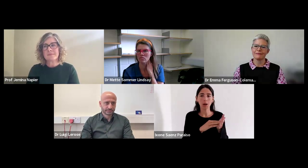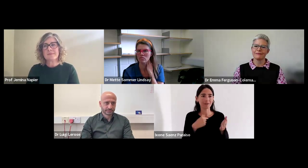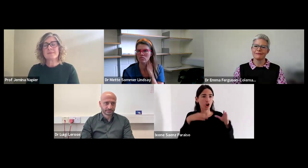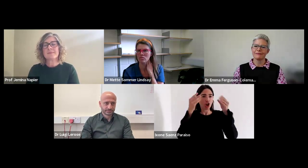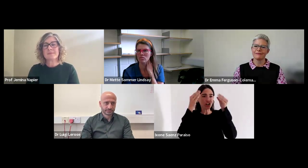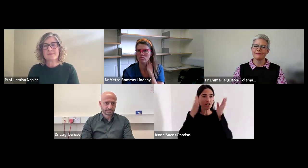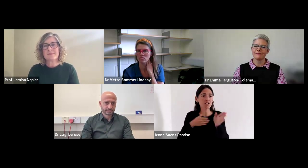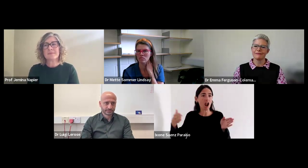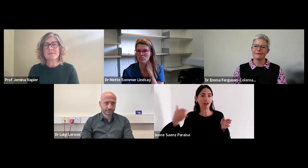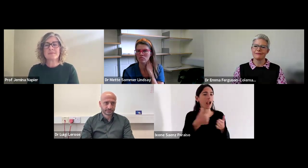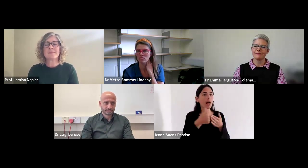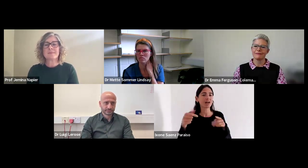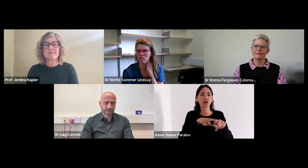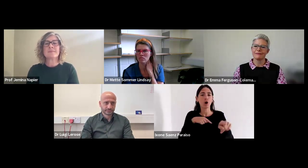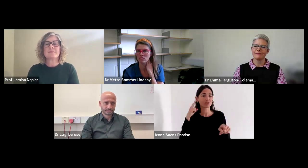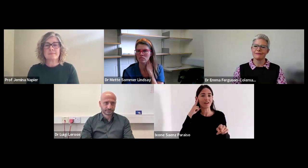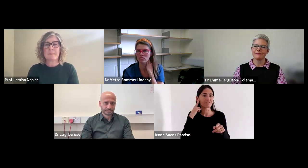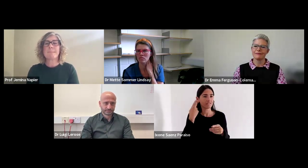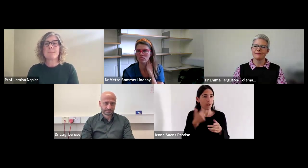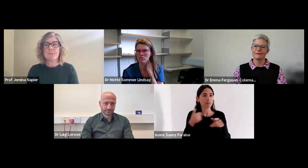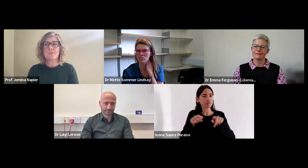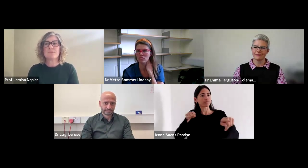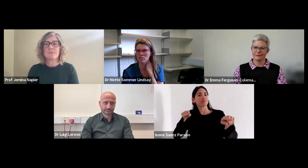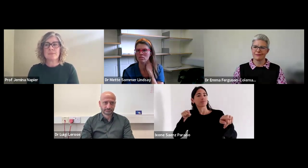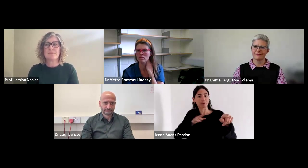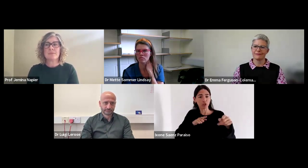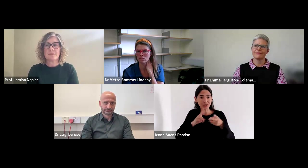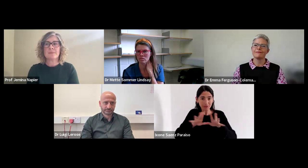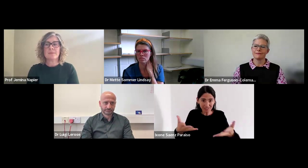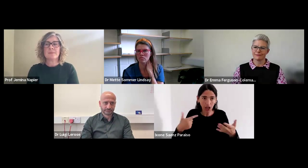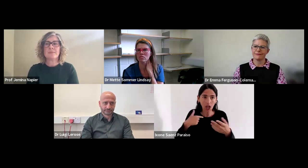because that affects everything else. So my learning curve for example is behind my